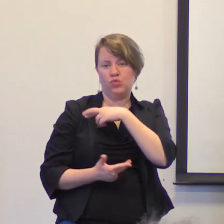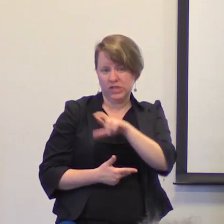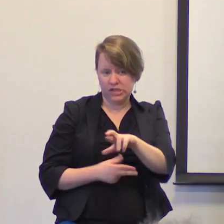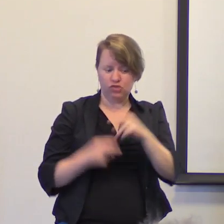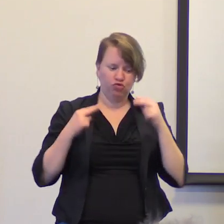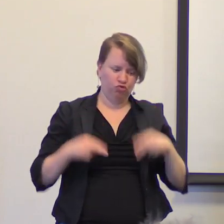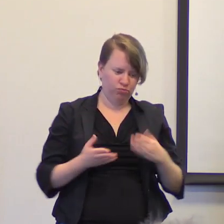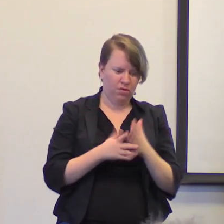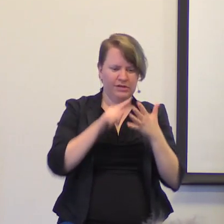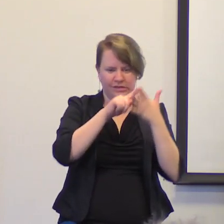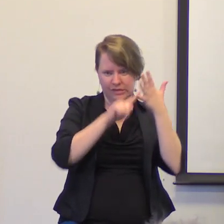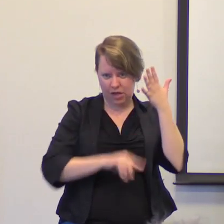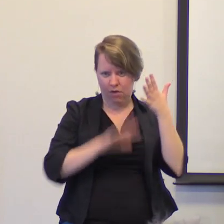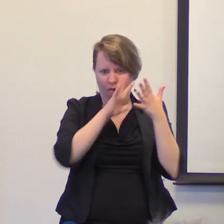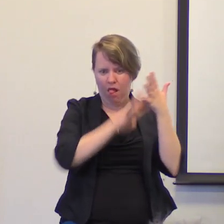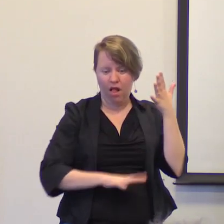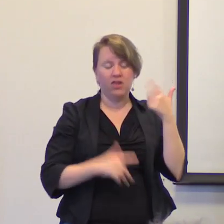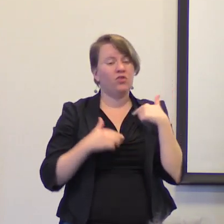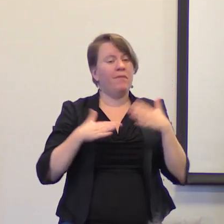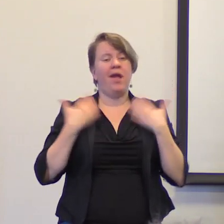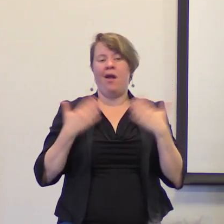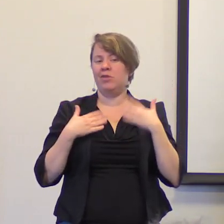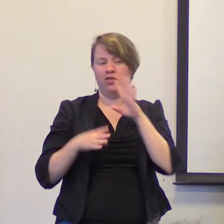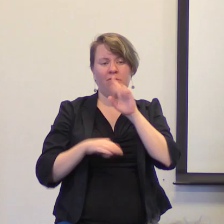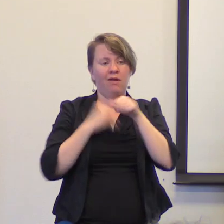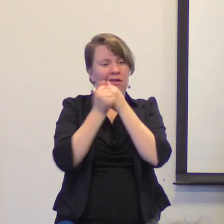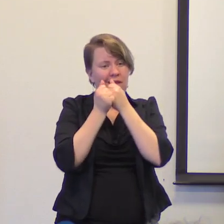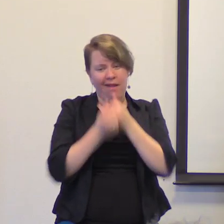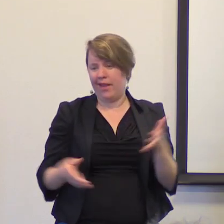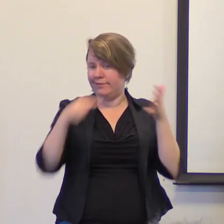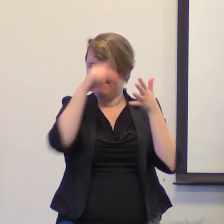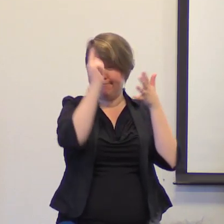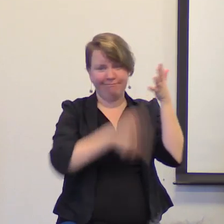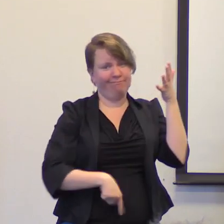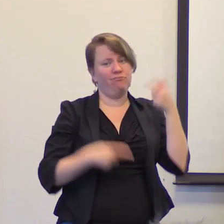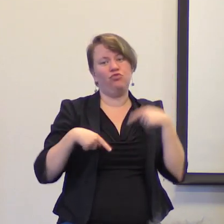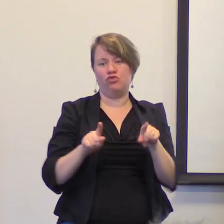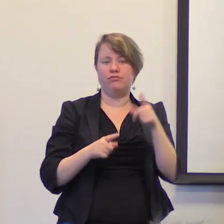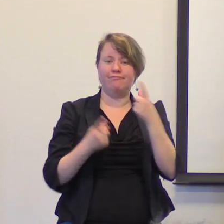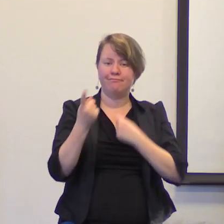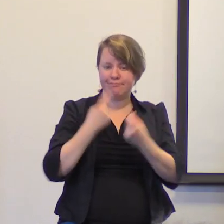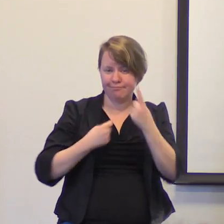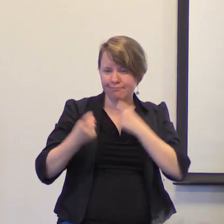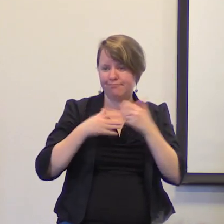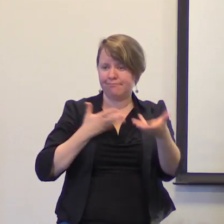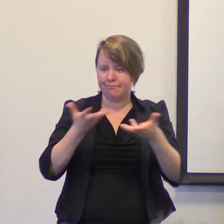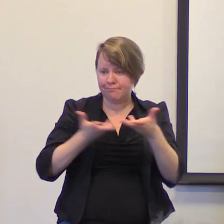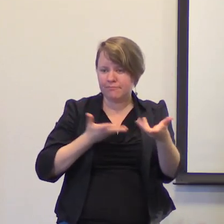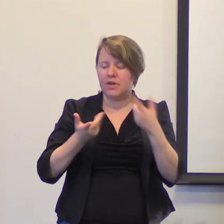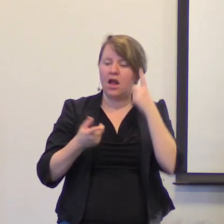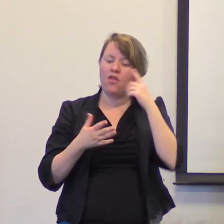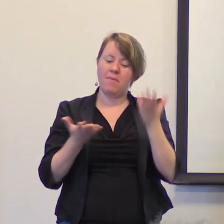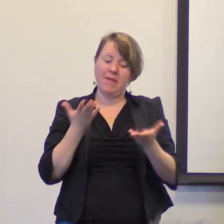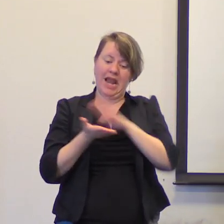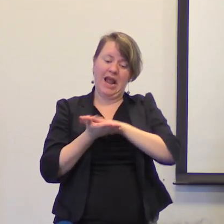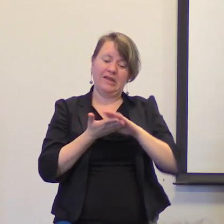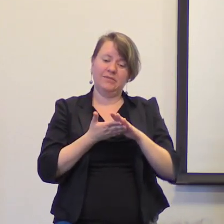So I'm happy to be talking about any of those during question and answer, but I thought